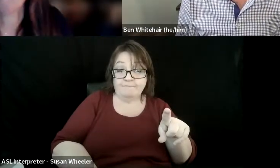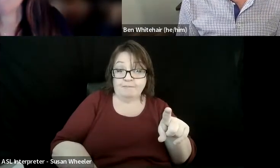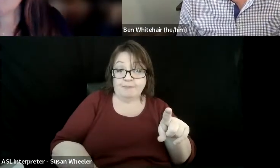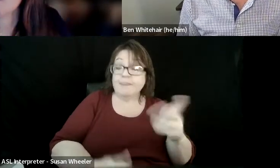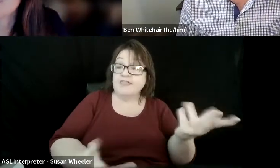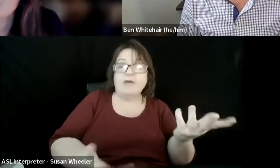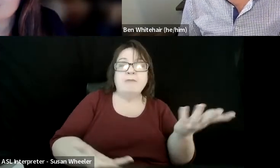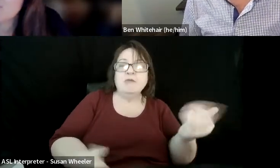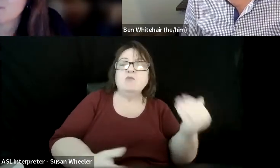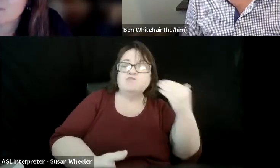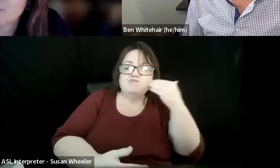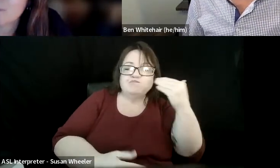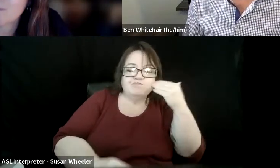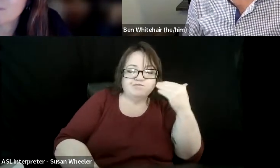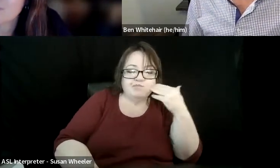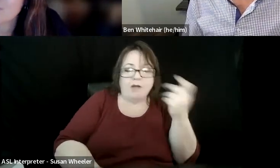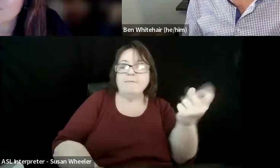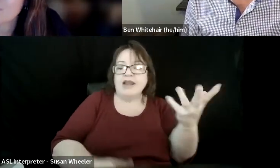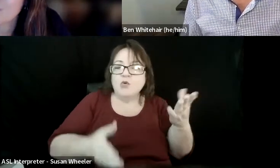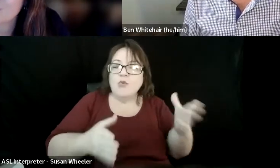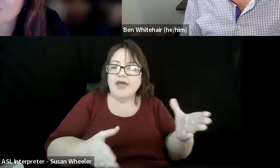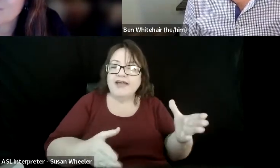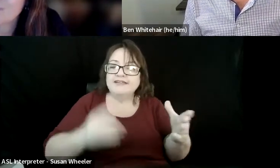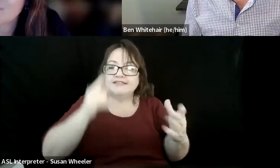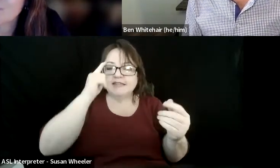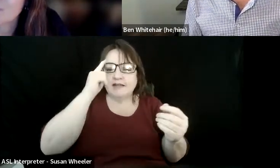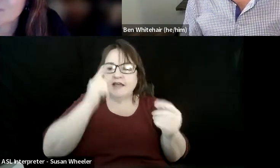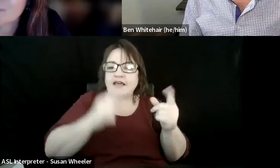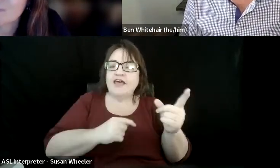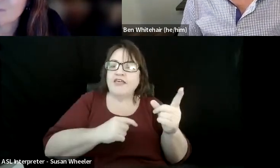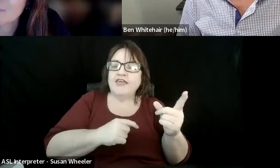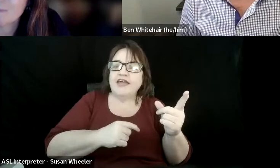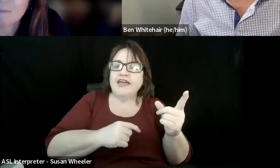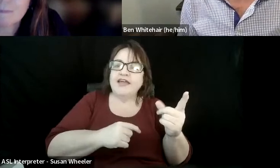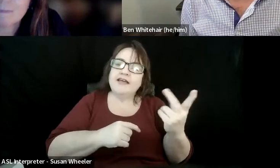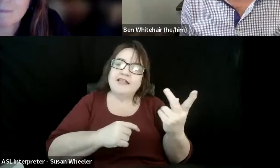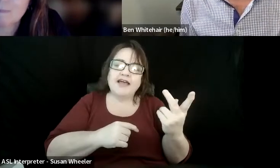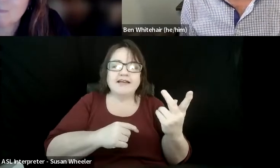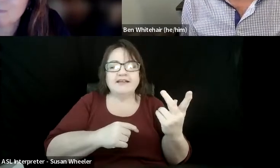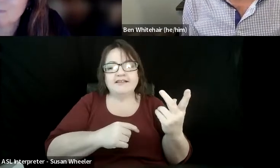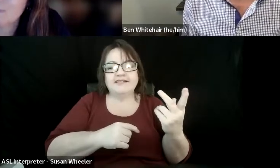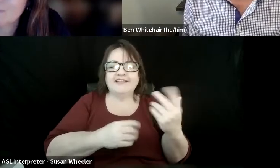I'm sure in many ways they mirror the probably frequently asked questions you get